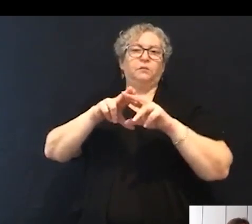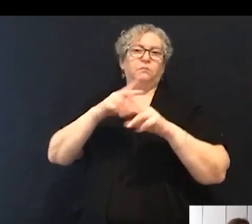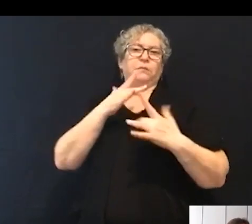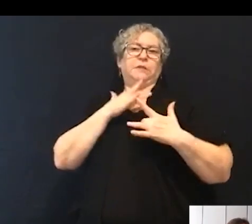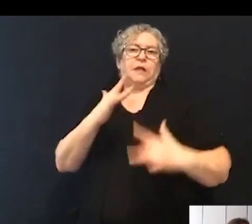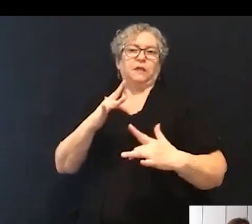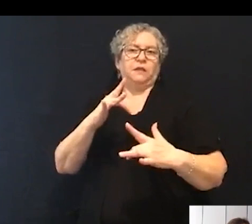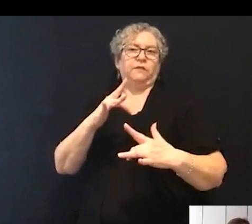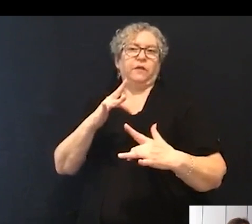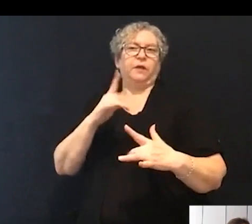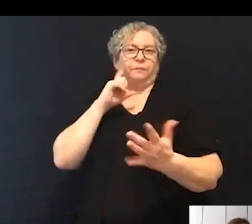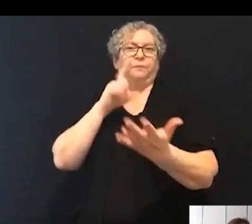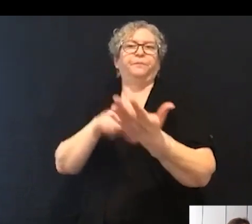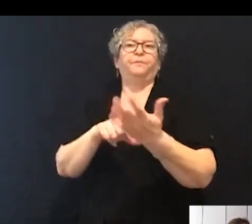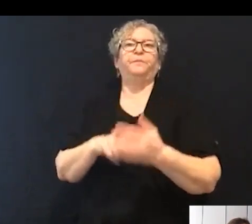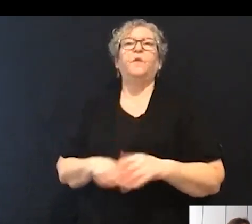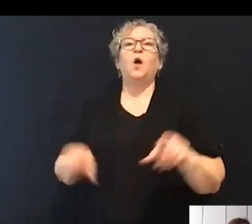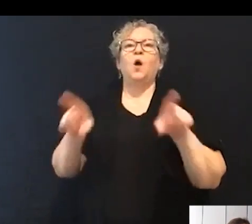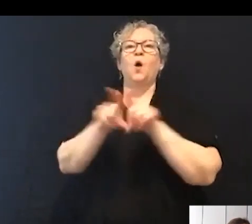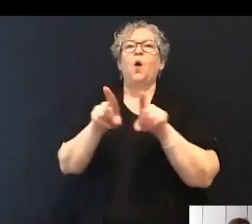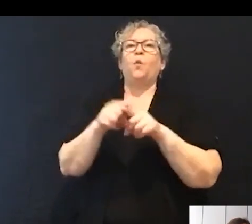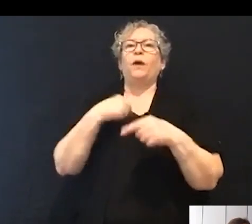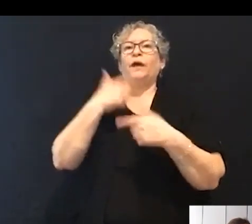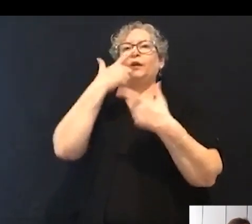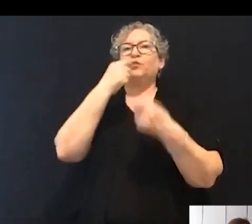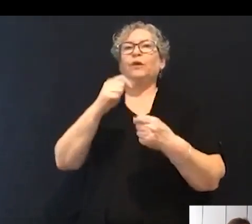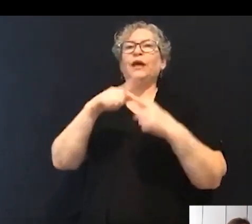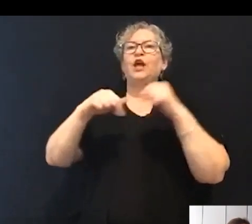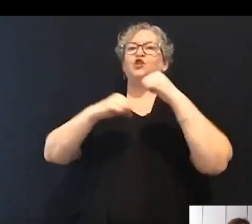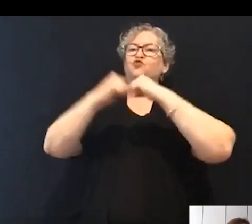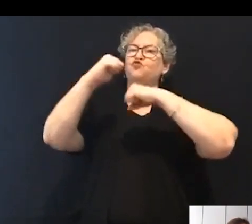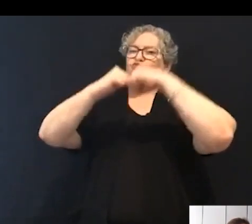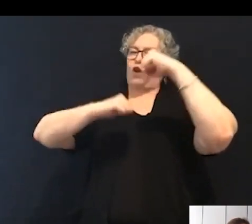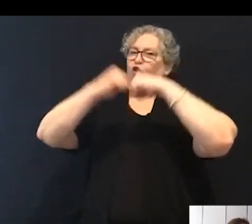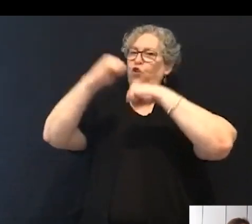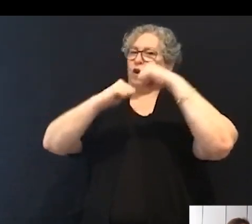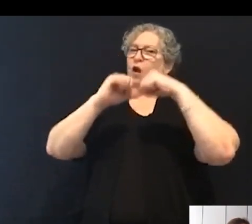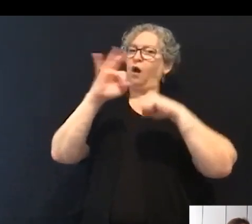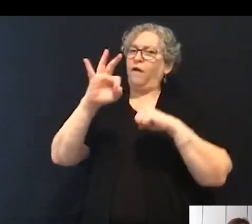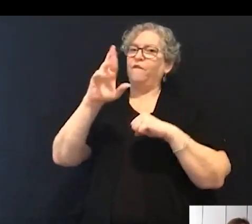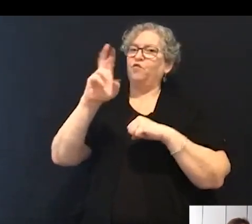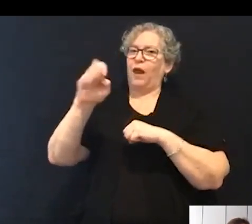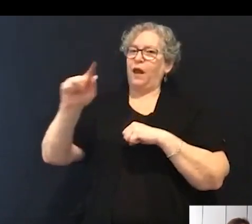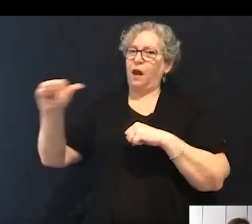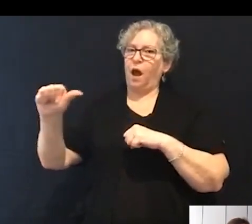In addition, we are also interested in the structure of the retina and of the photoreceptors